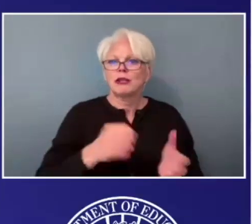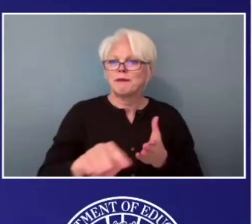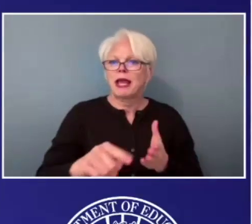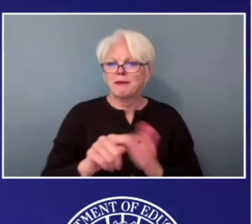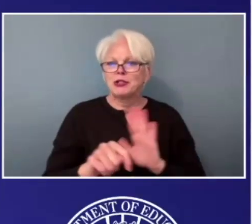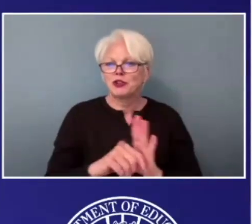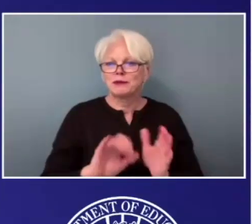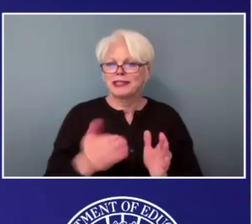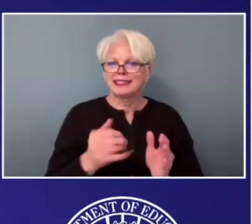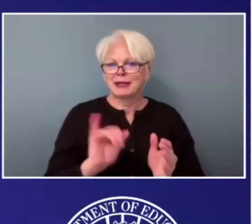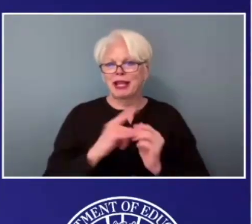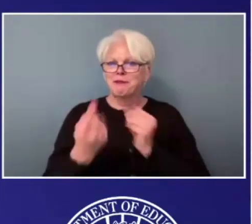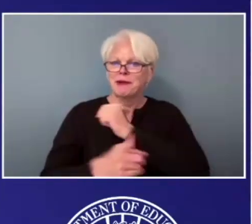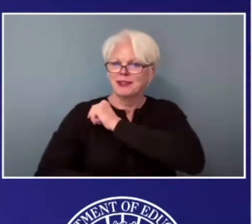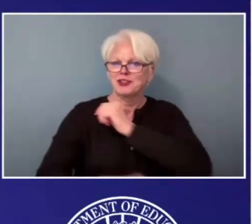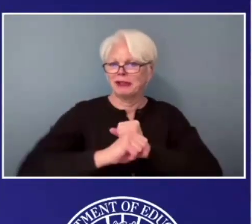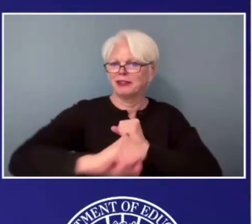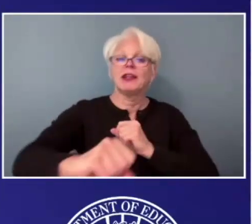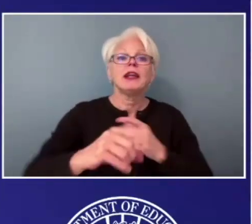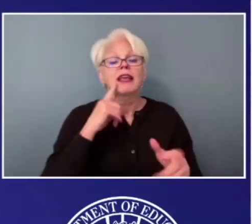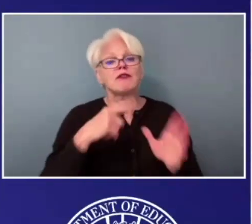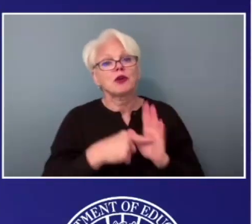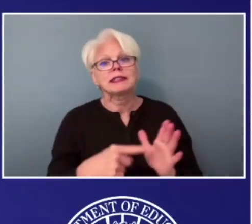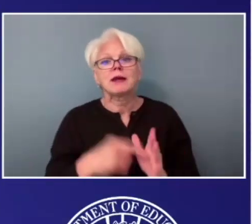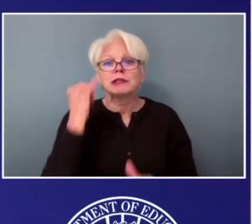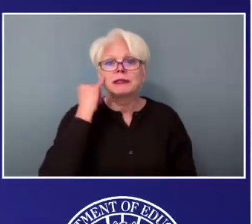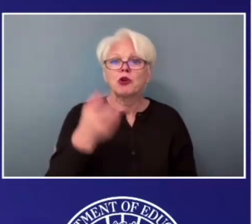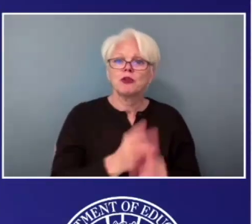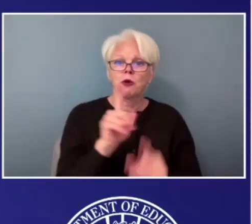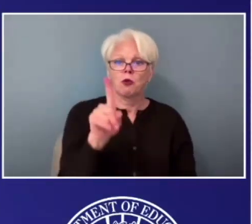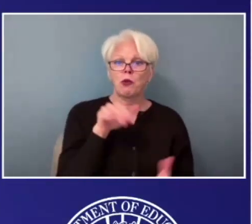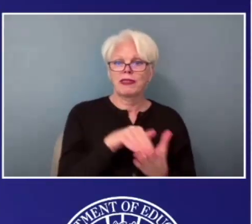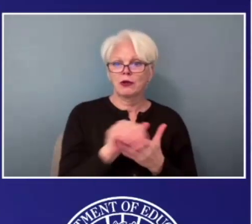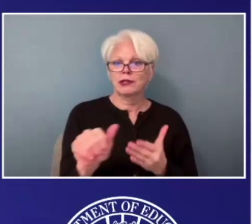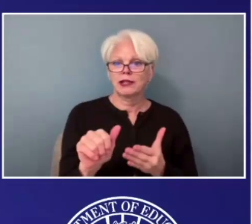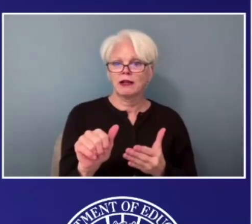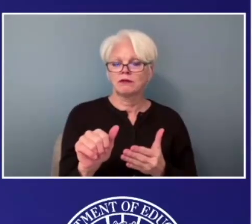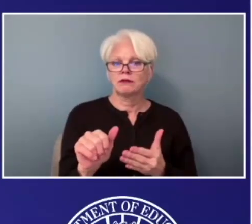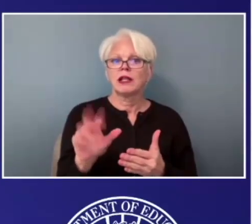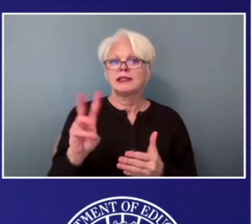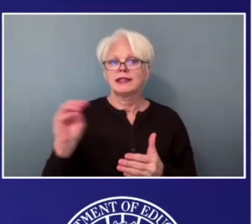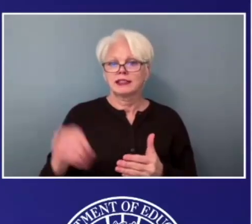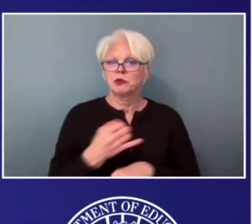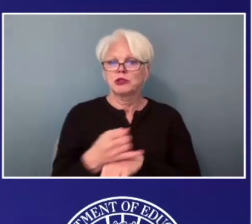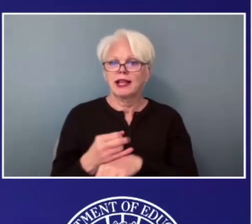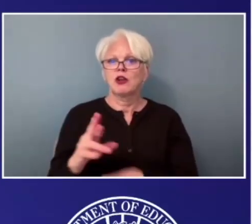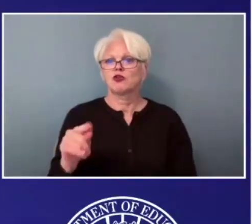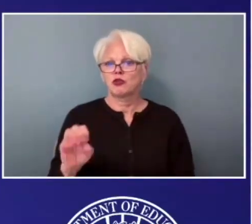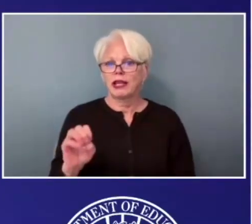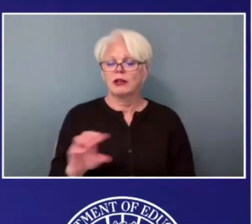very quickly, if you only borrowed $1,000, let's say, and you have a 6% interest rate loan with no monthly minimum payment,